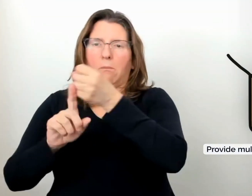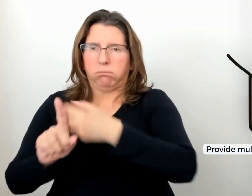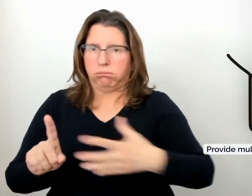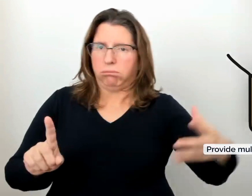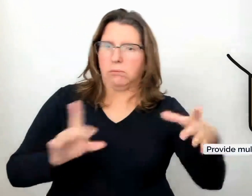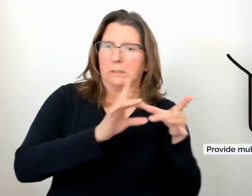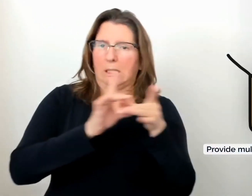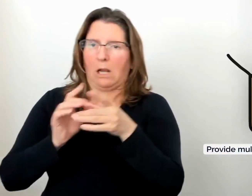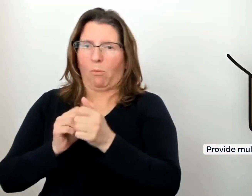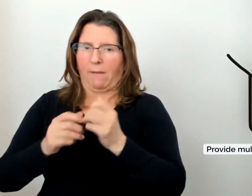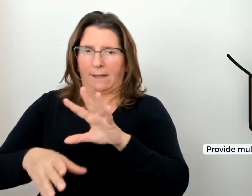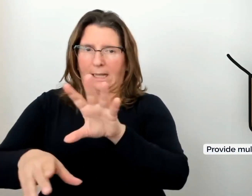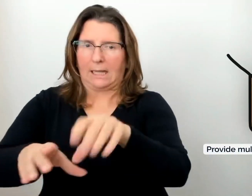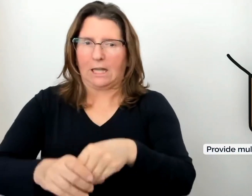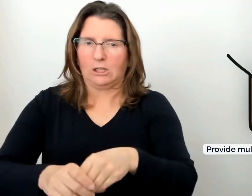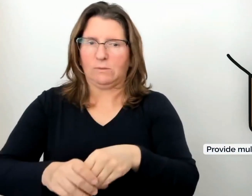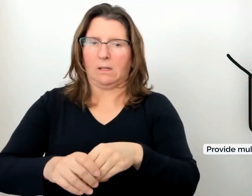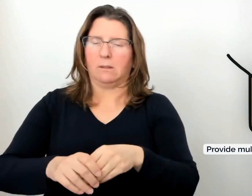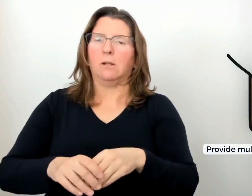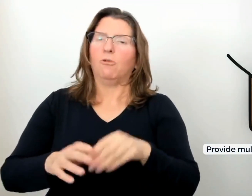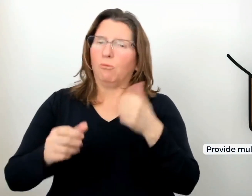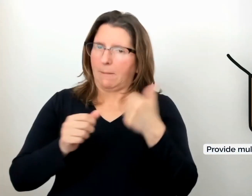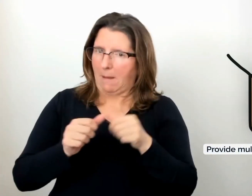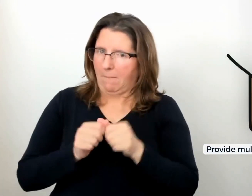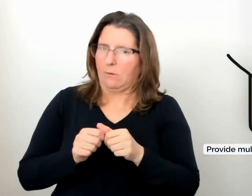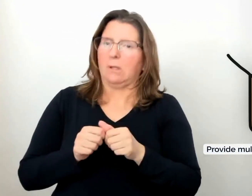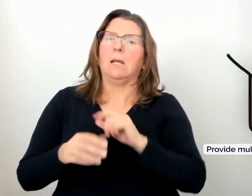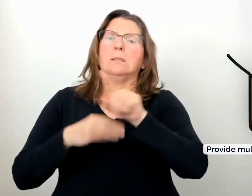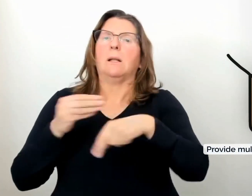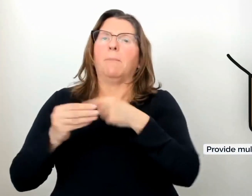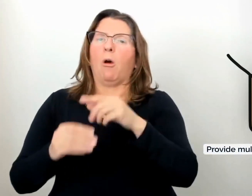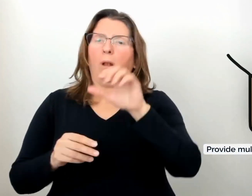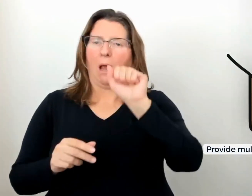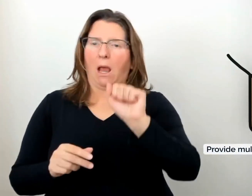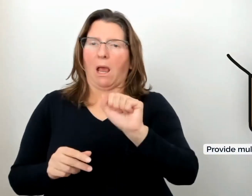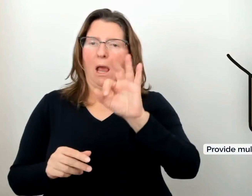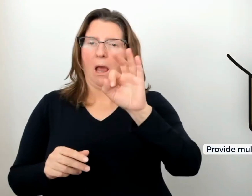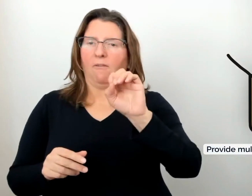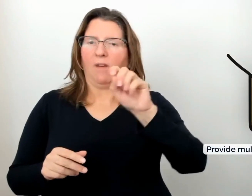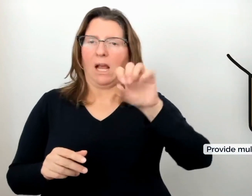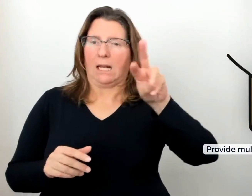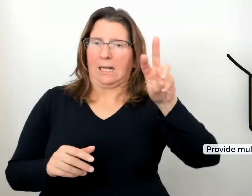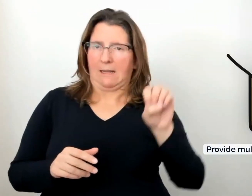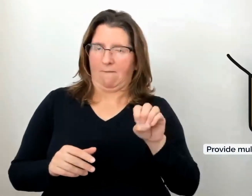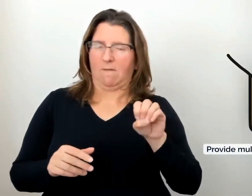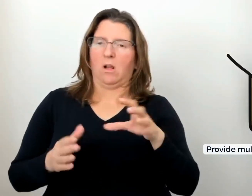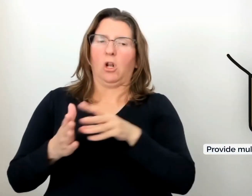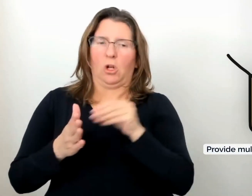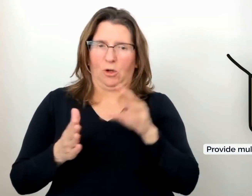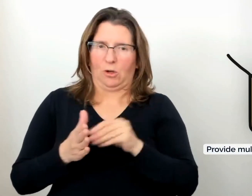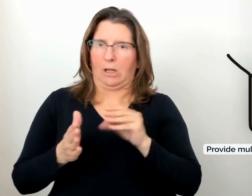Remember our engagement strategies try to tap into affective networks of the brain.